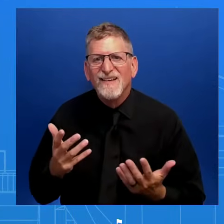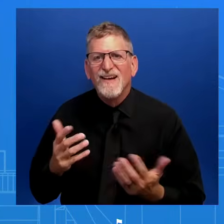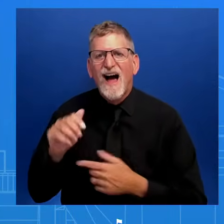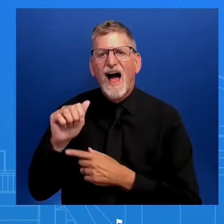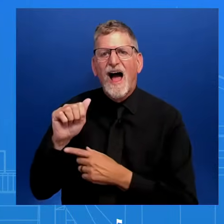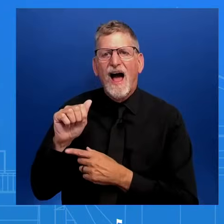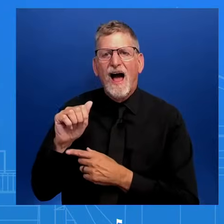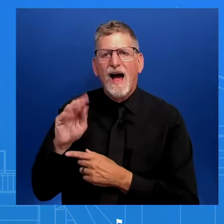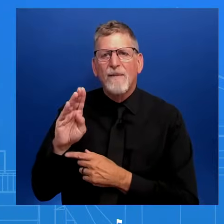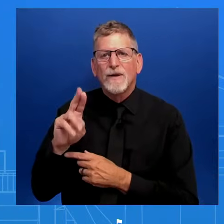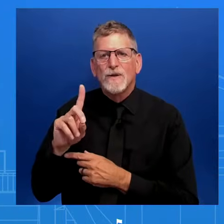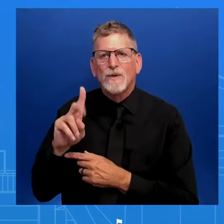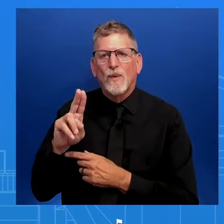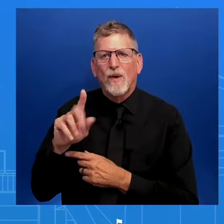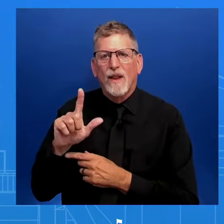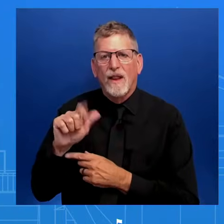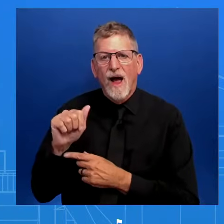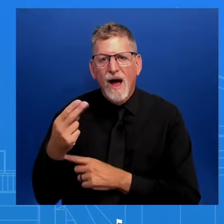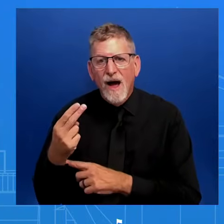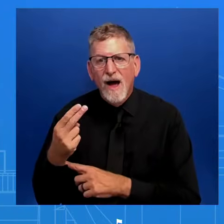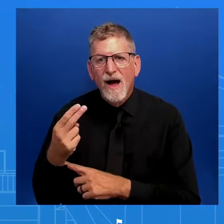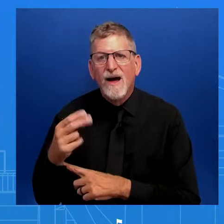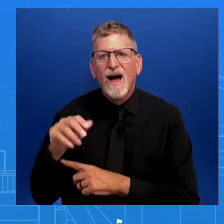from decades of widening wages that we have seen.